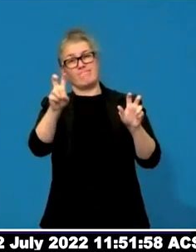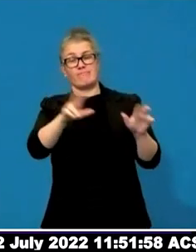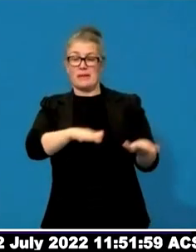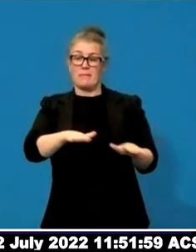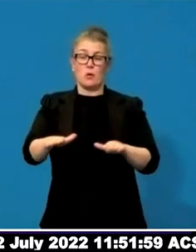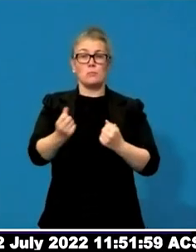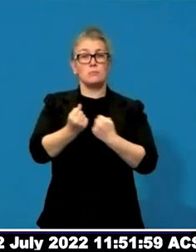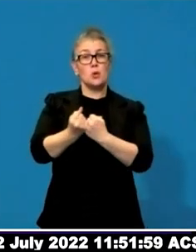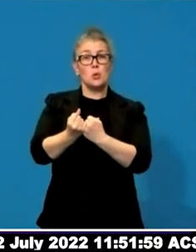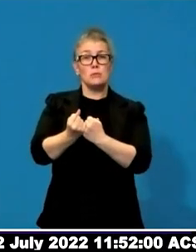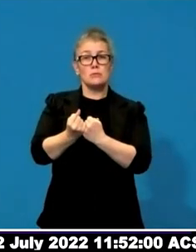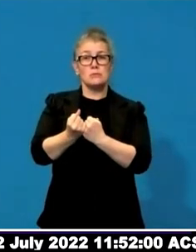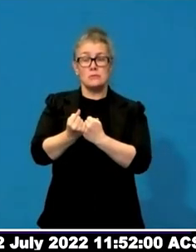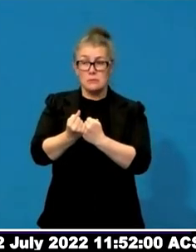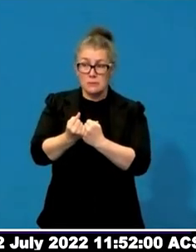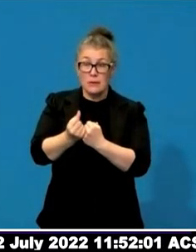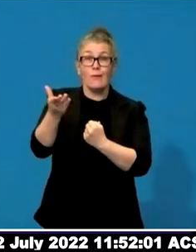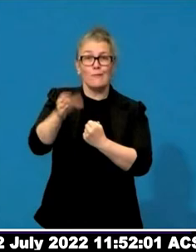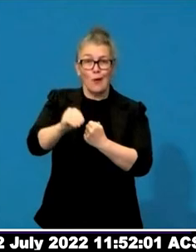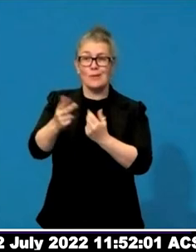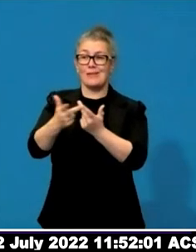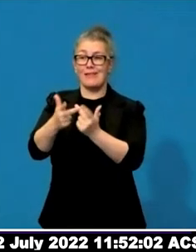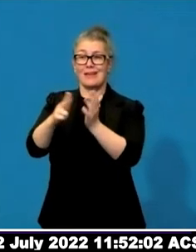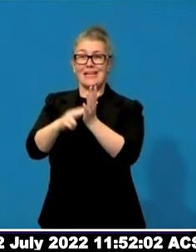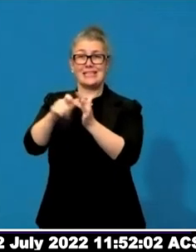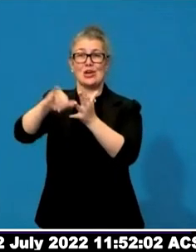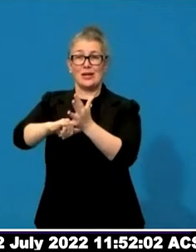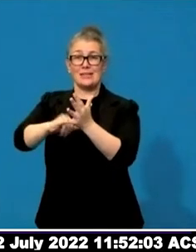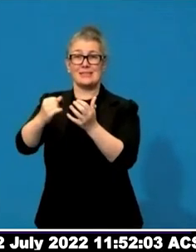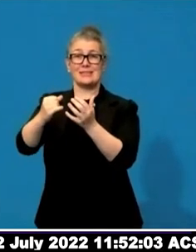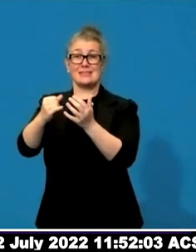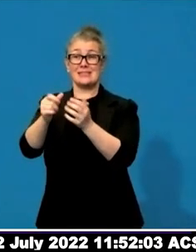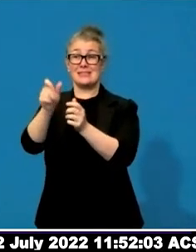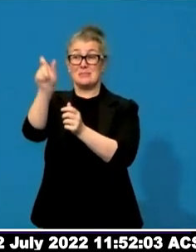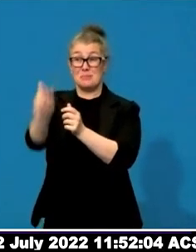was another NDIS participant being supported by another organisation.